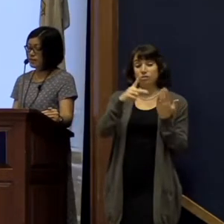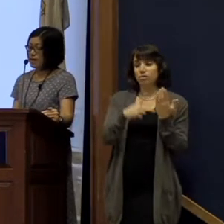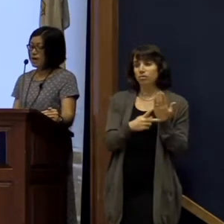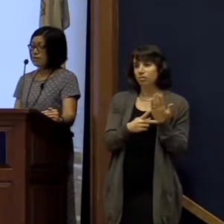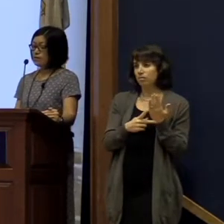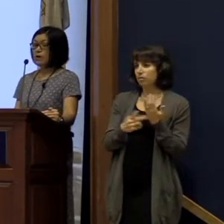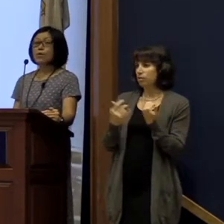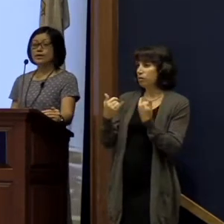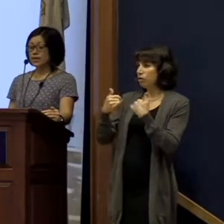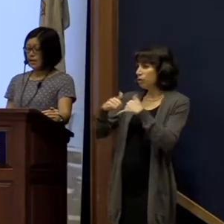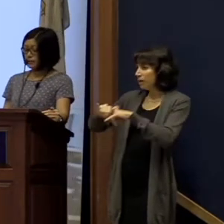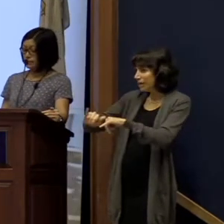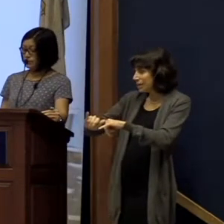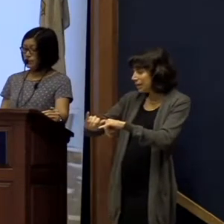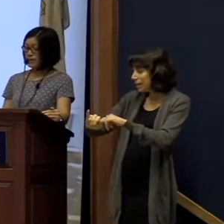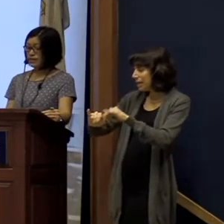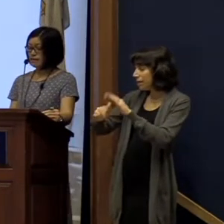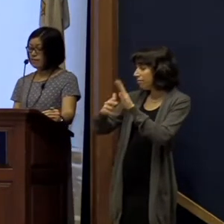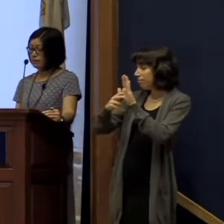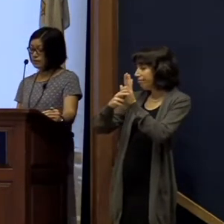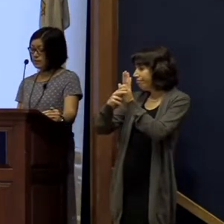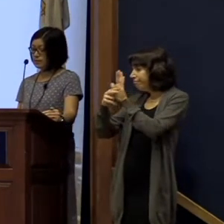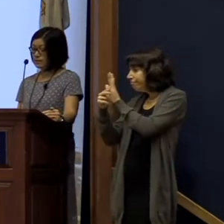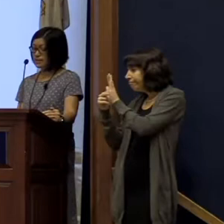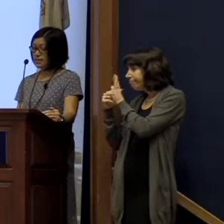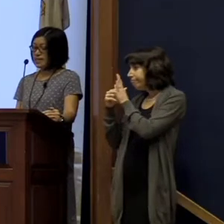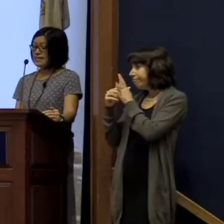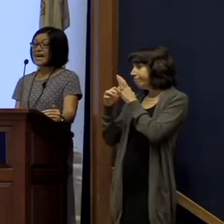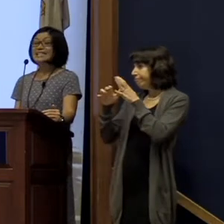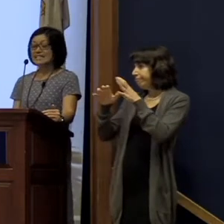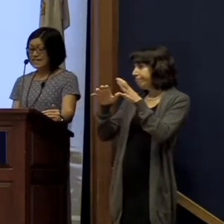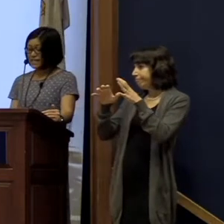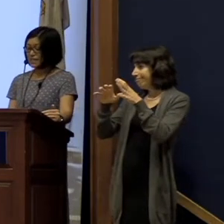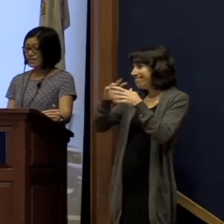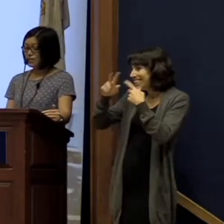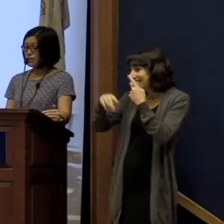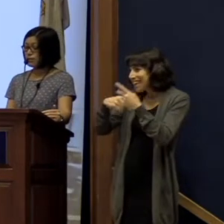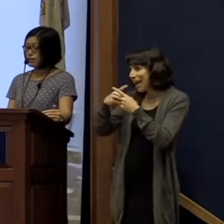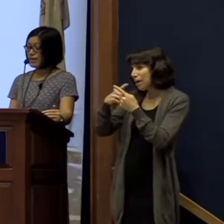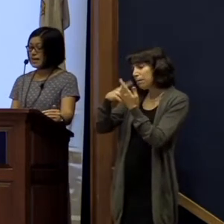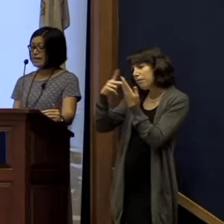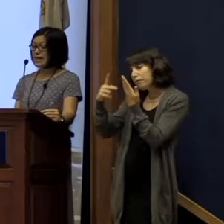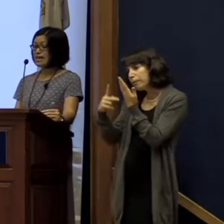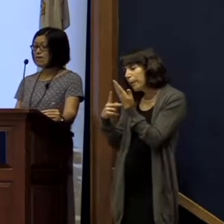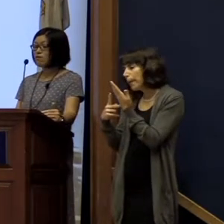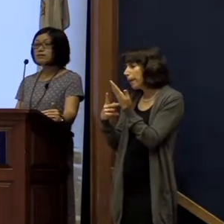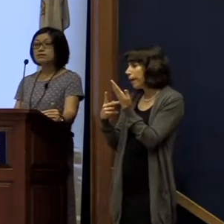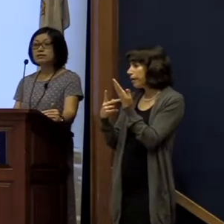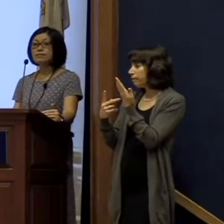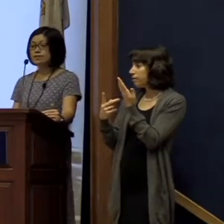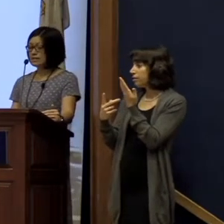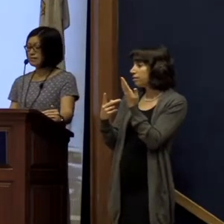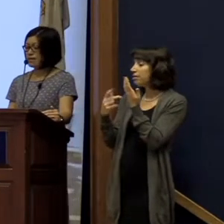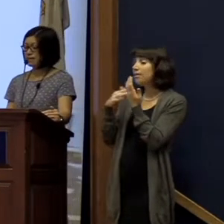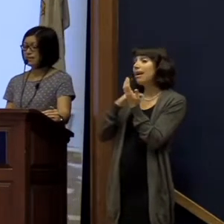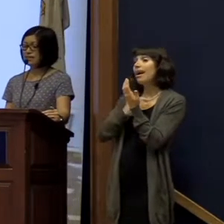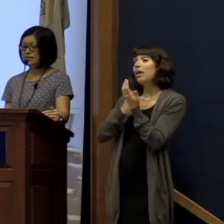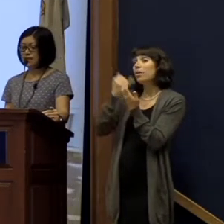both in our work in classrooms and in an informal spaces. The idea is to communicate that local communities matter in sites